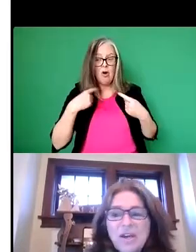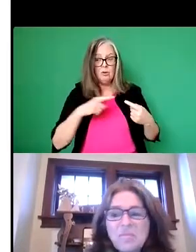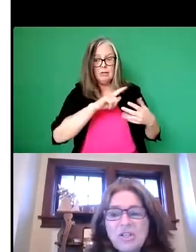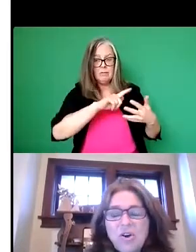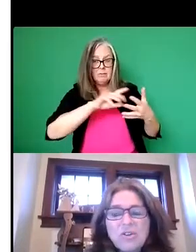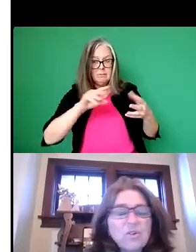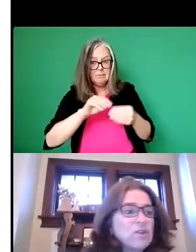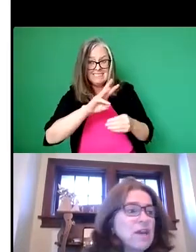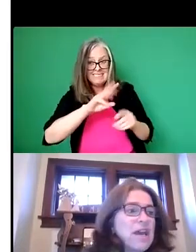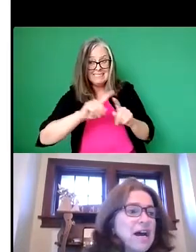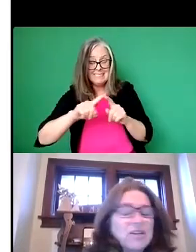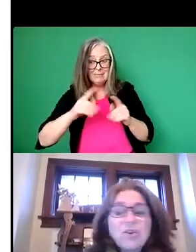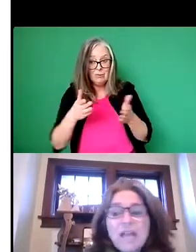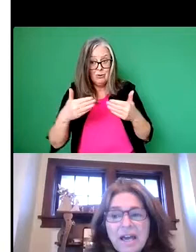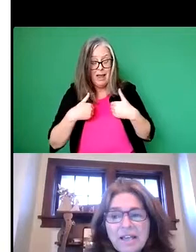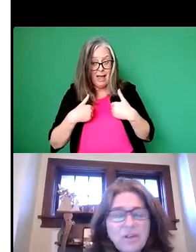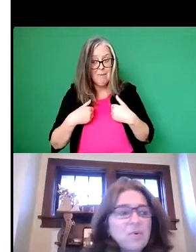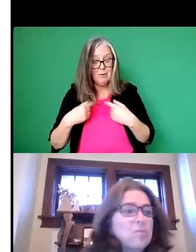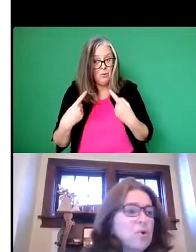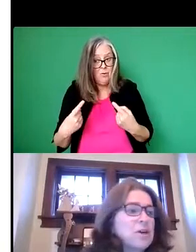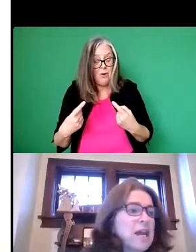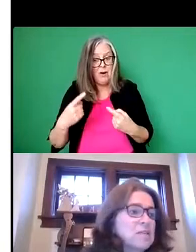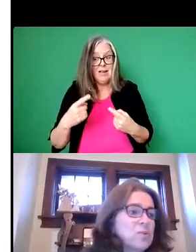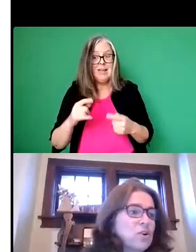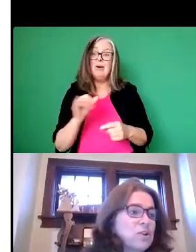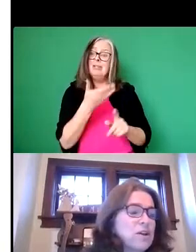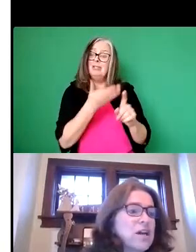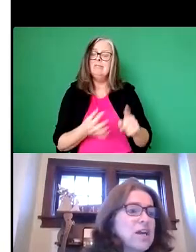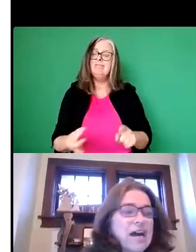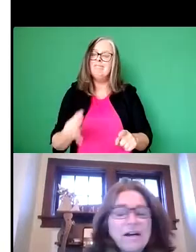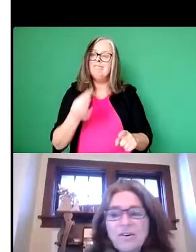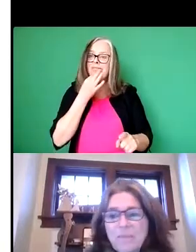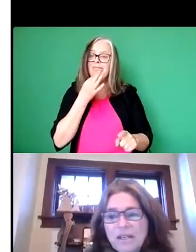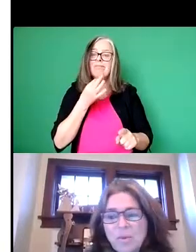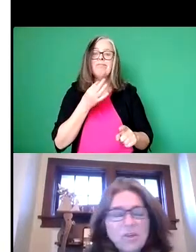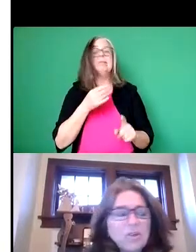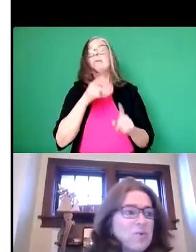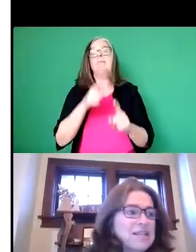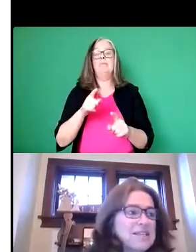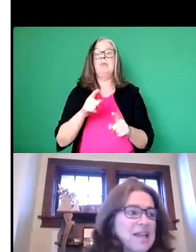but she also would uh you couldn't ask for anyone more expert on uh manitoba human rights